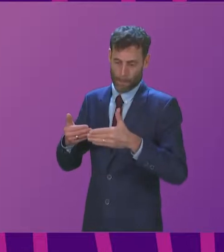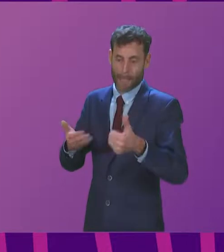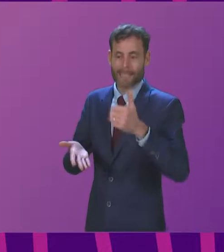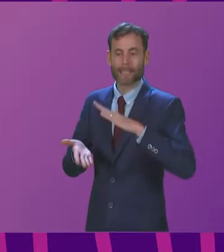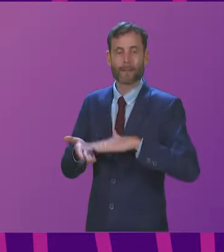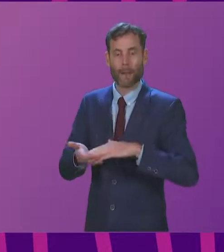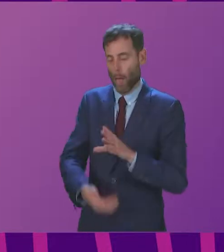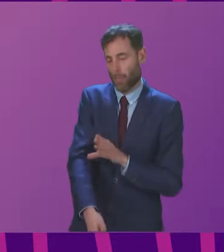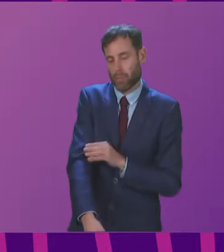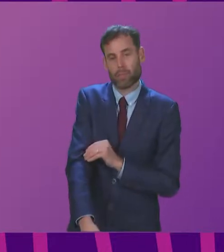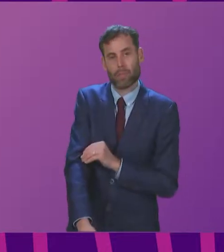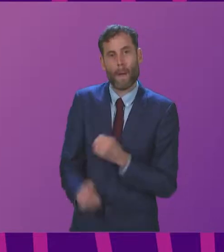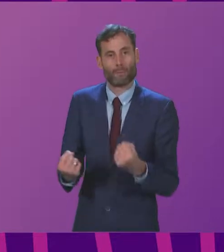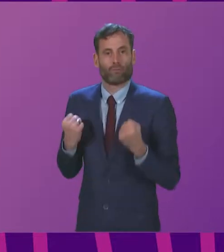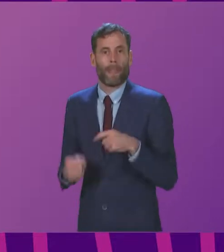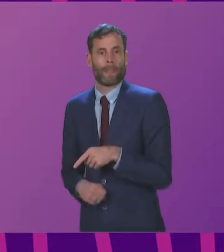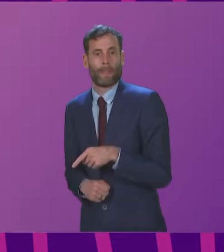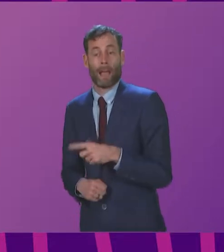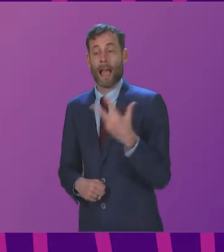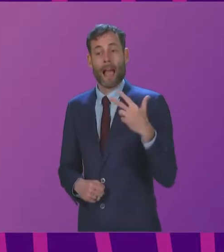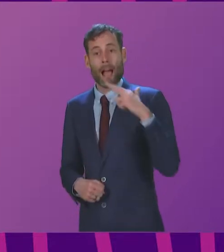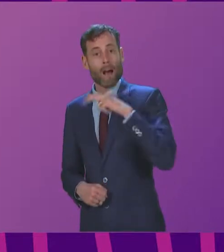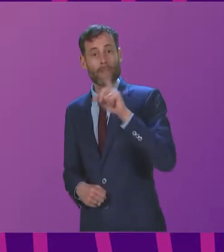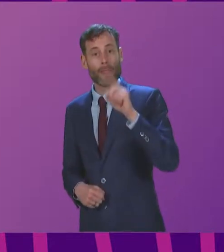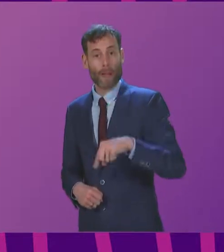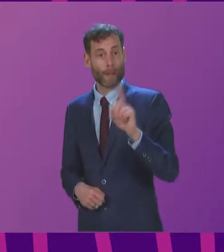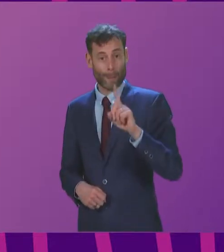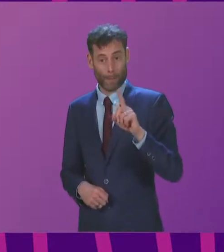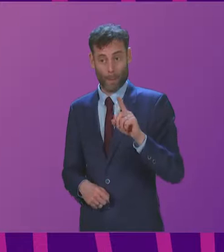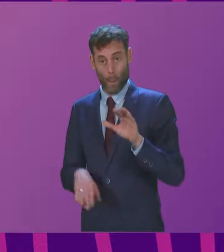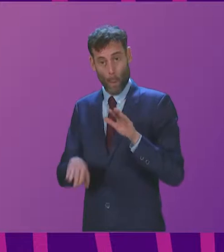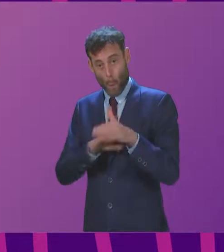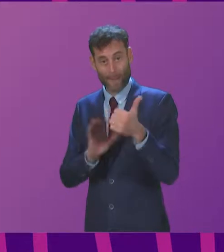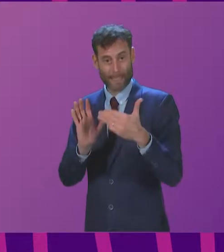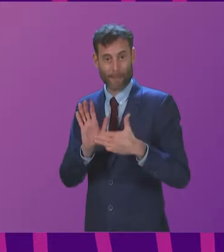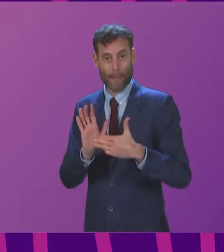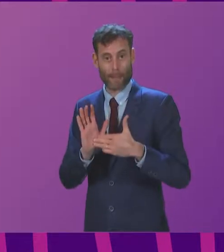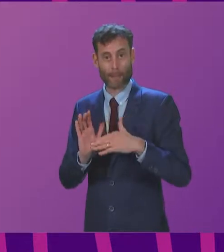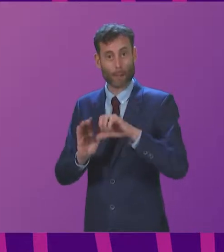More than 800,000 people have passed the six-month stage and have not yet received their booster.